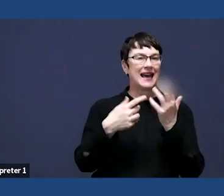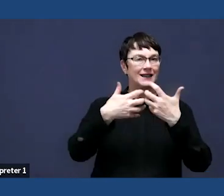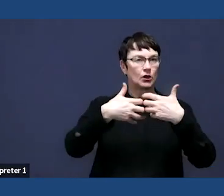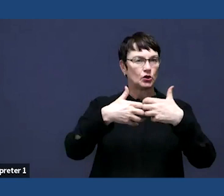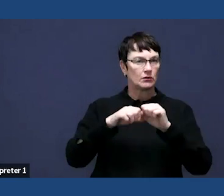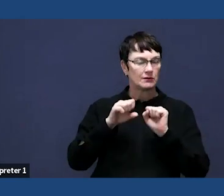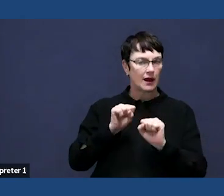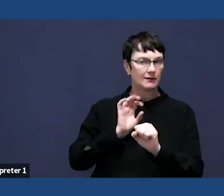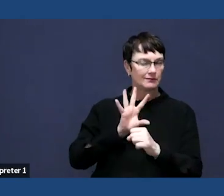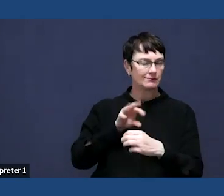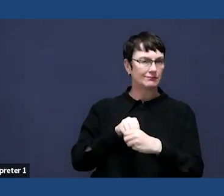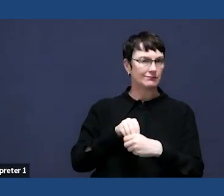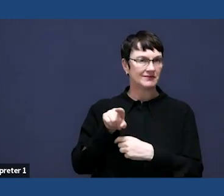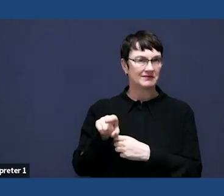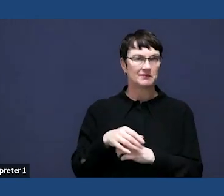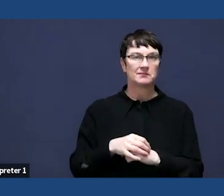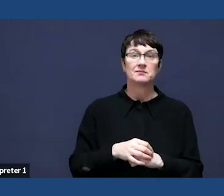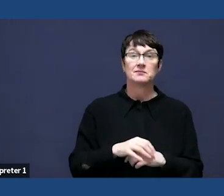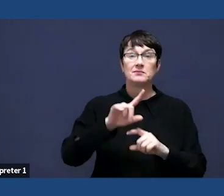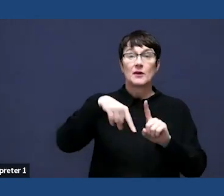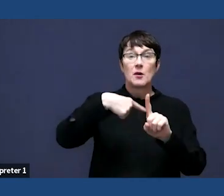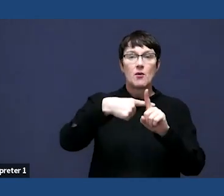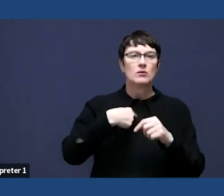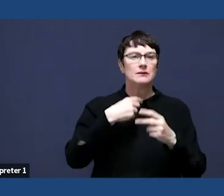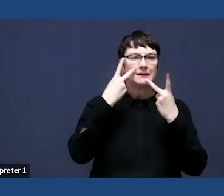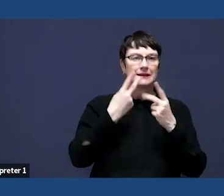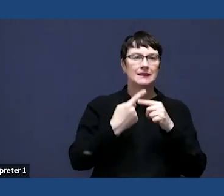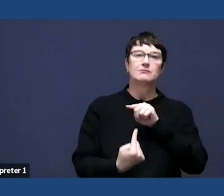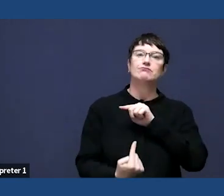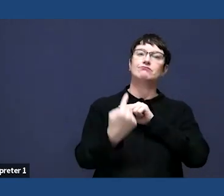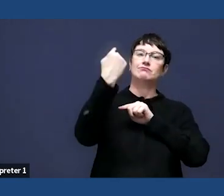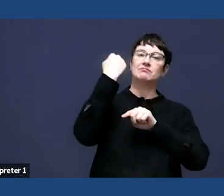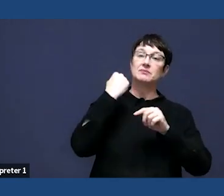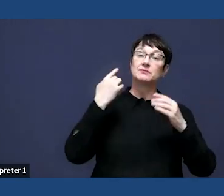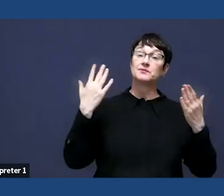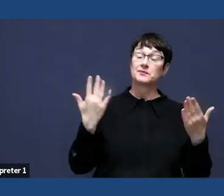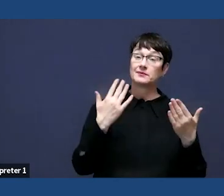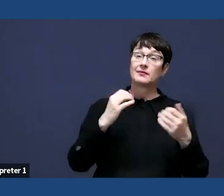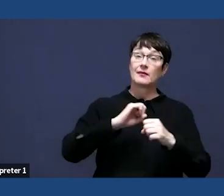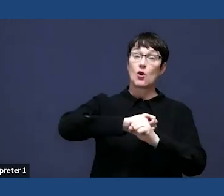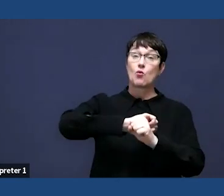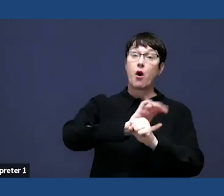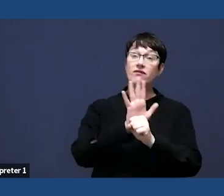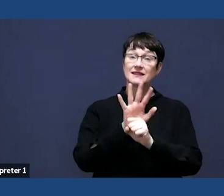levels of vaccines and it was going to the oldest of our population who couldn't navigate